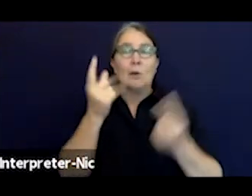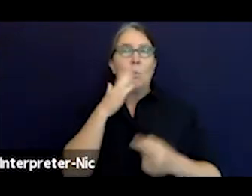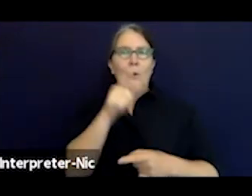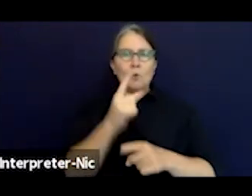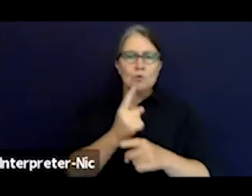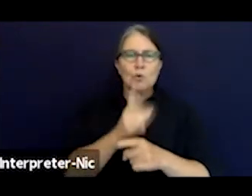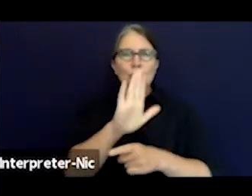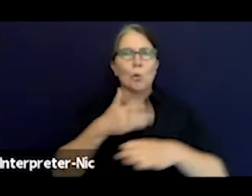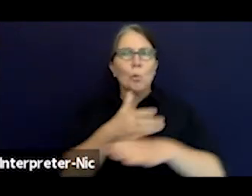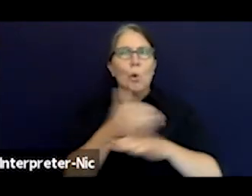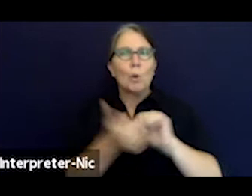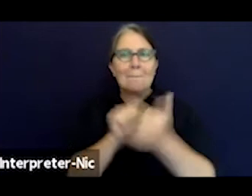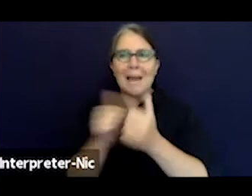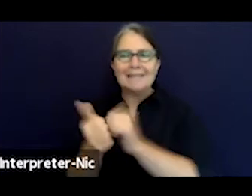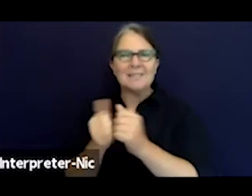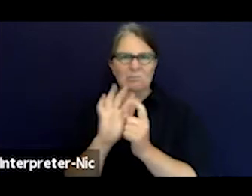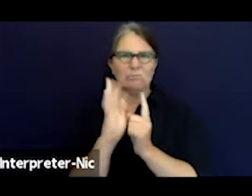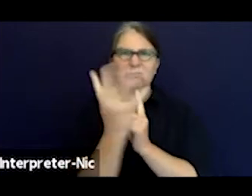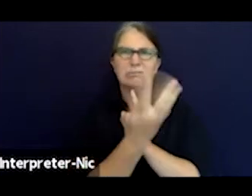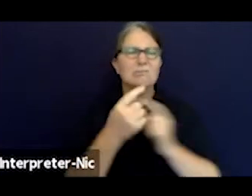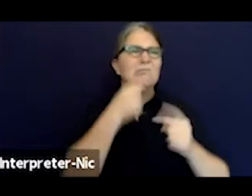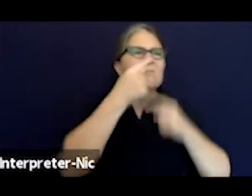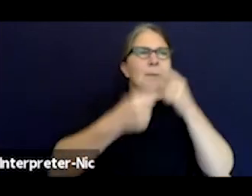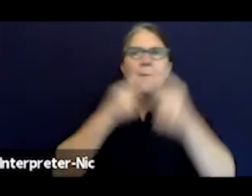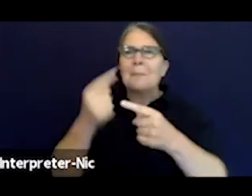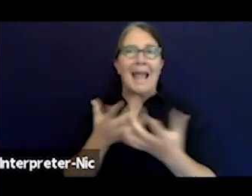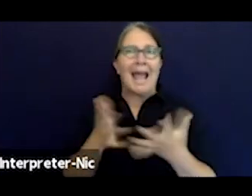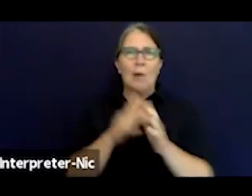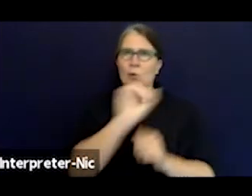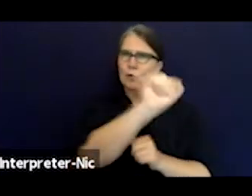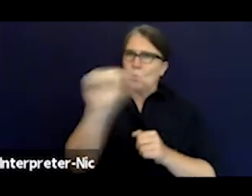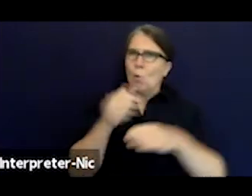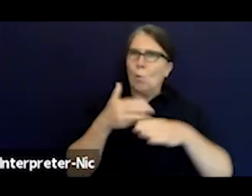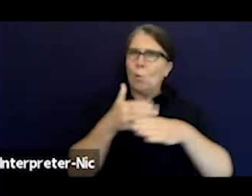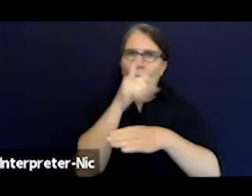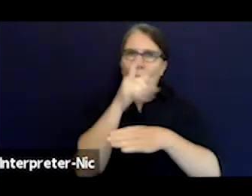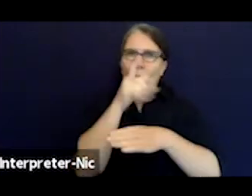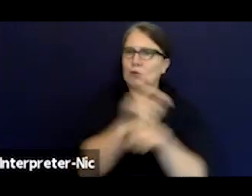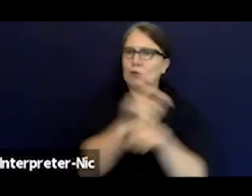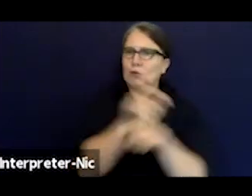"Here's how you can be more inclusive in the way that you teach,” talk about plus 1 design.